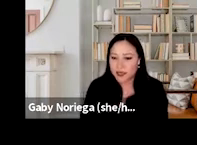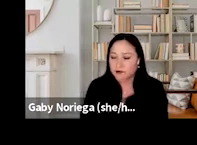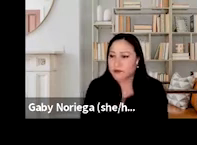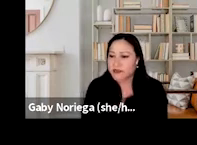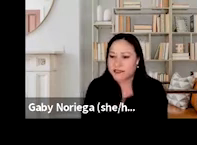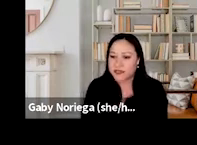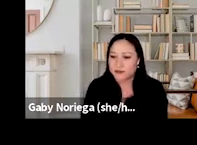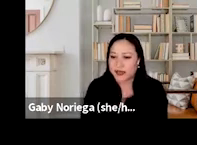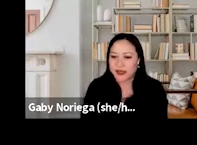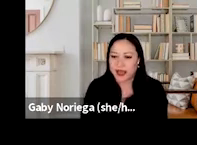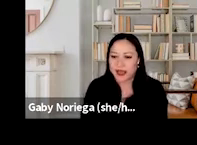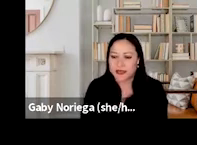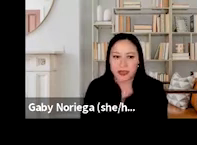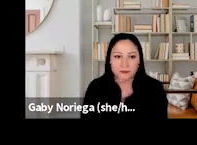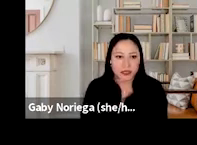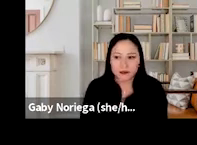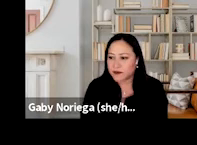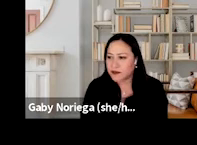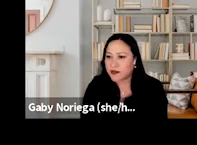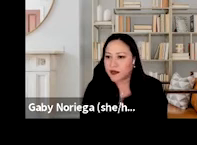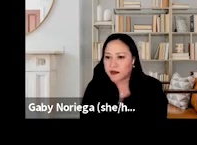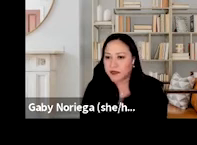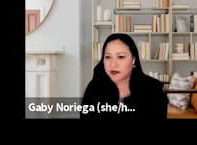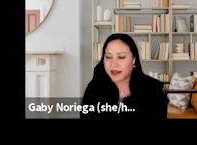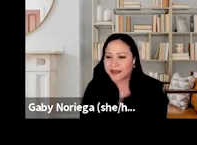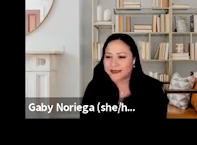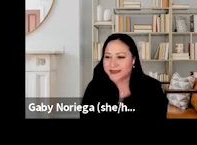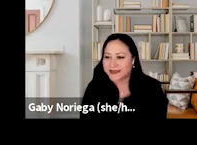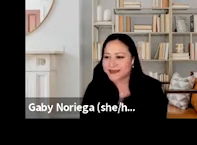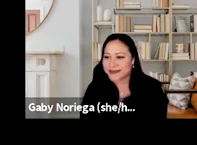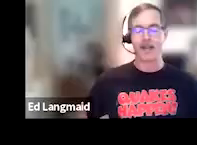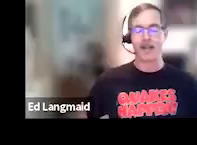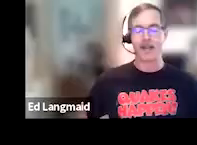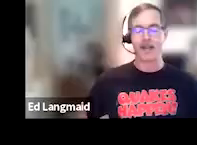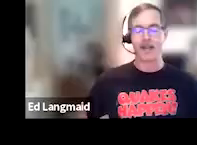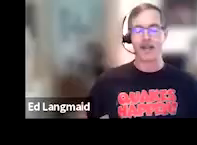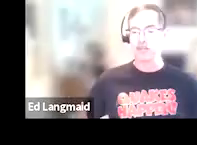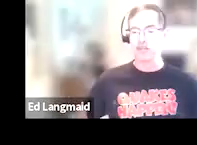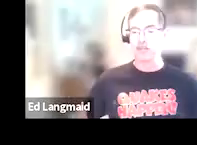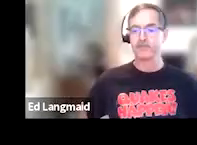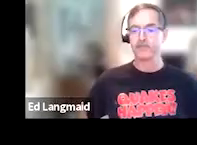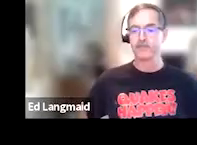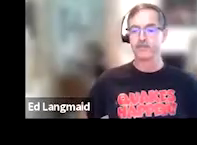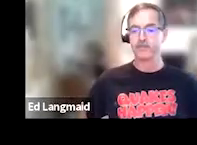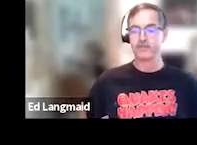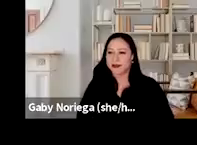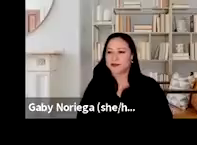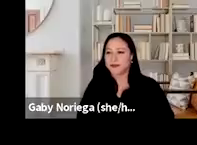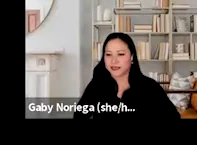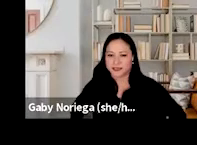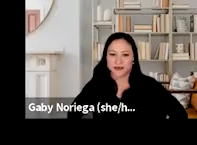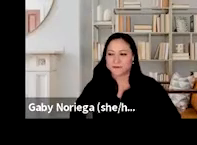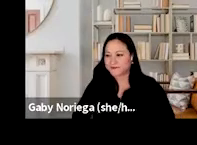Gaby Noriega (she/hers), SCEC: Okay, and so next we have the have a son a disaster communications team represented by ED Lang me, are you here at.